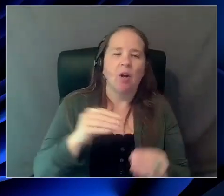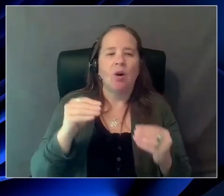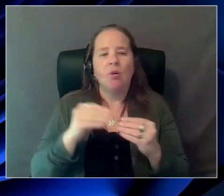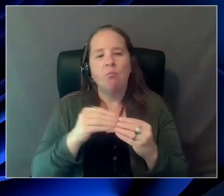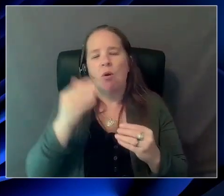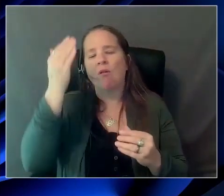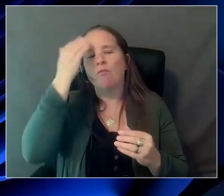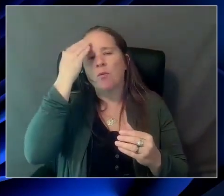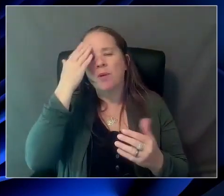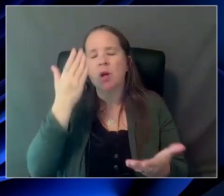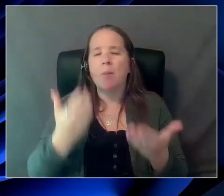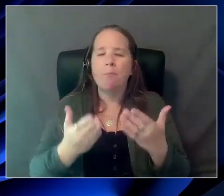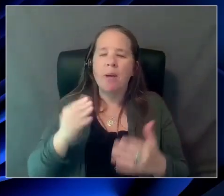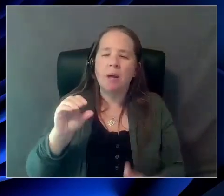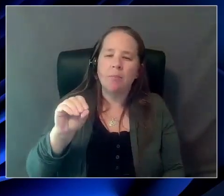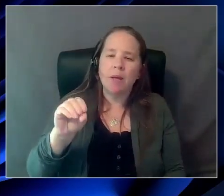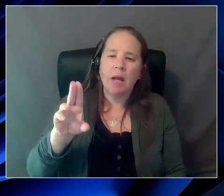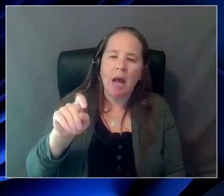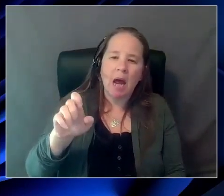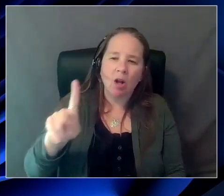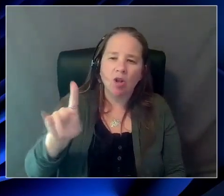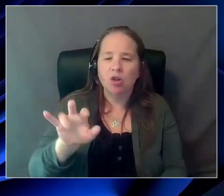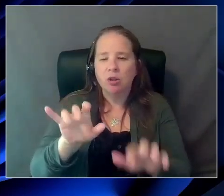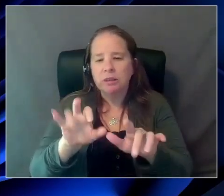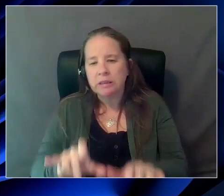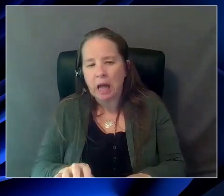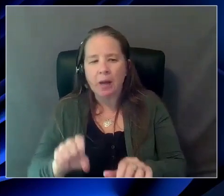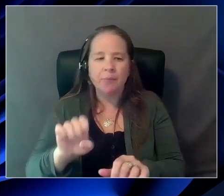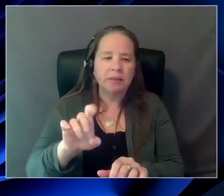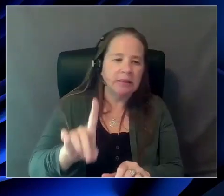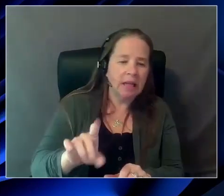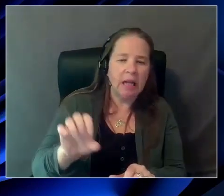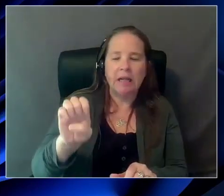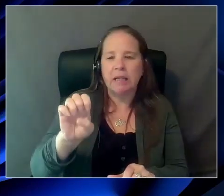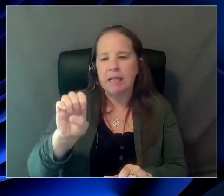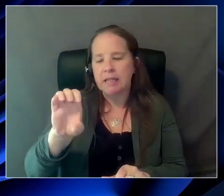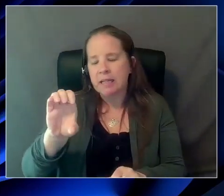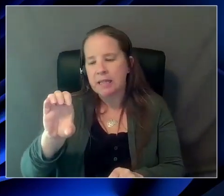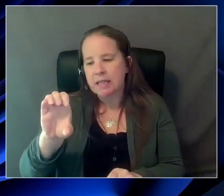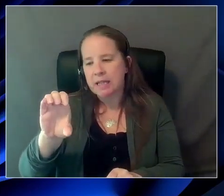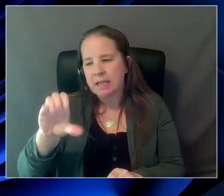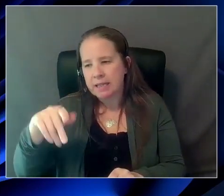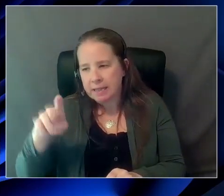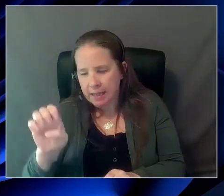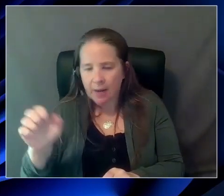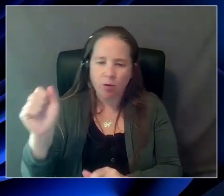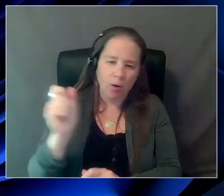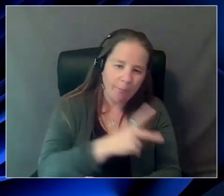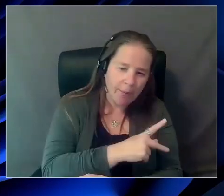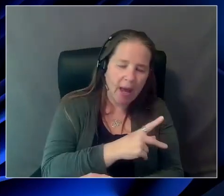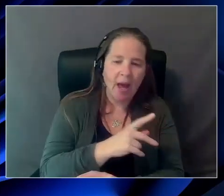Many of you might use Outlook. You open my type, press and press escape to get back. So try to make that much, much faster.